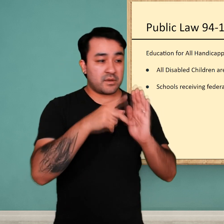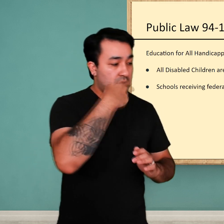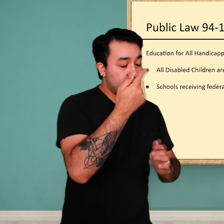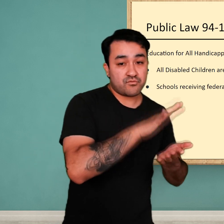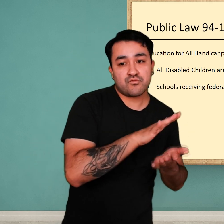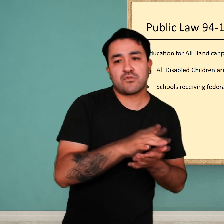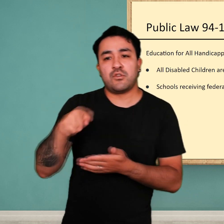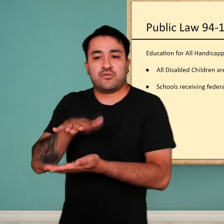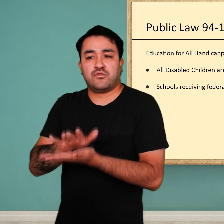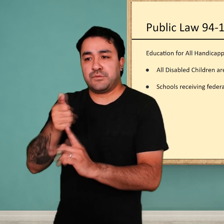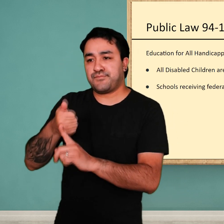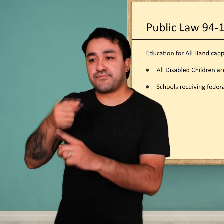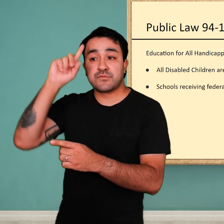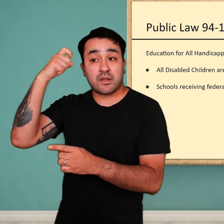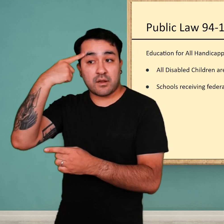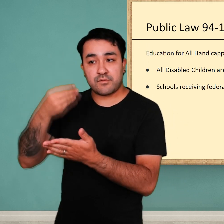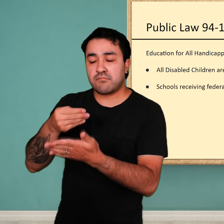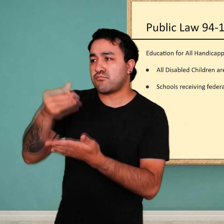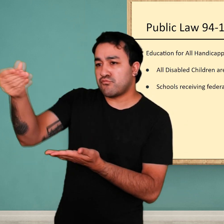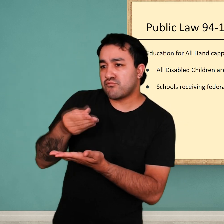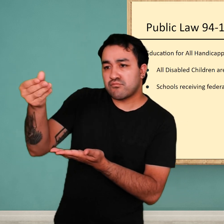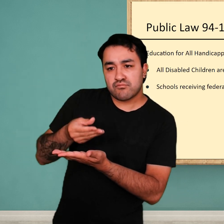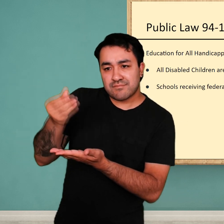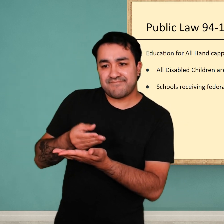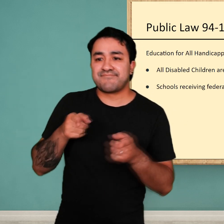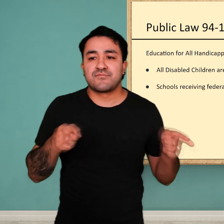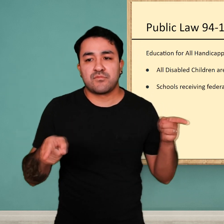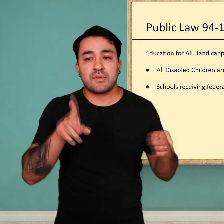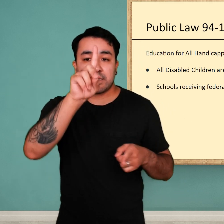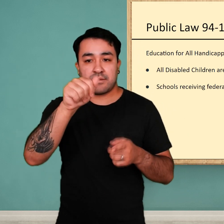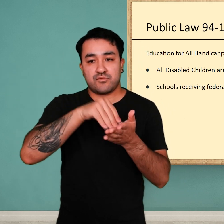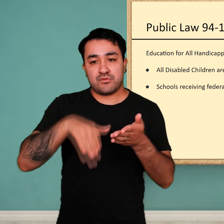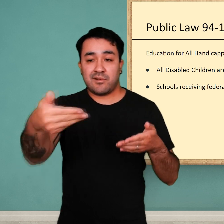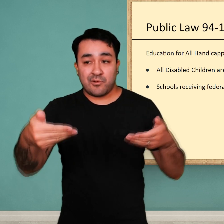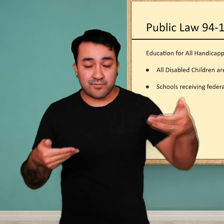therefore, all public schools must provide an education to Disabled students.